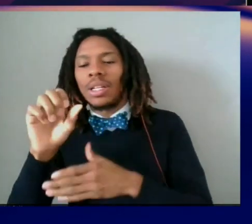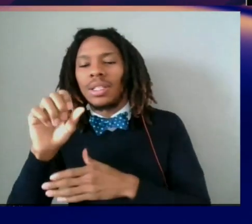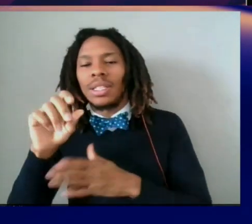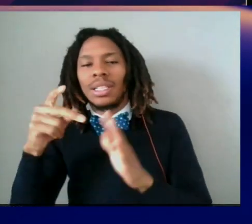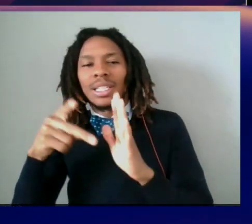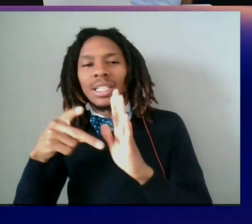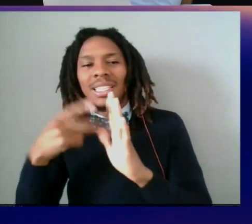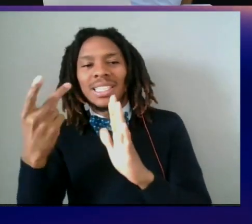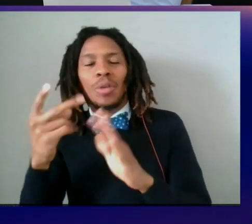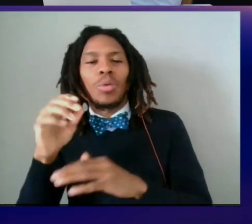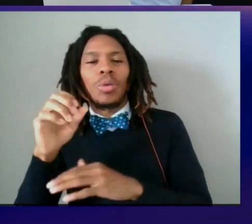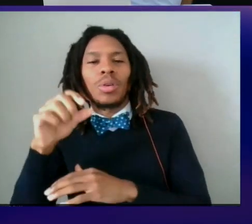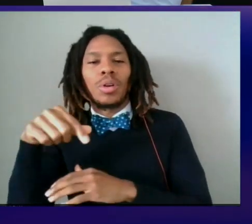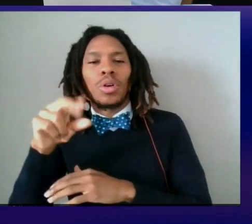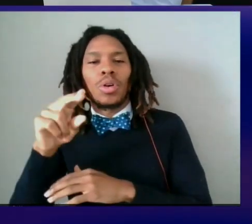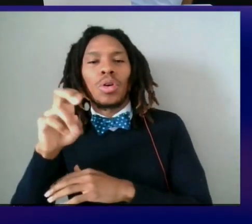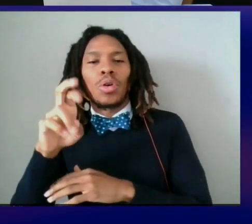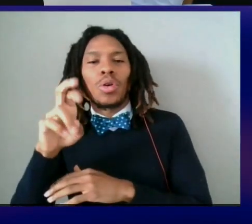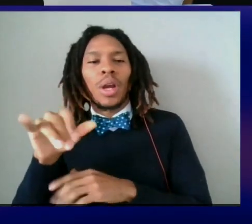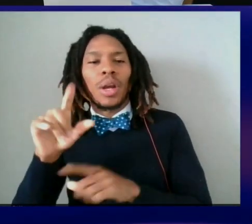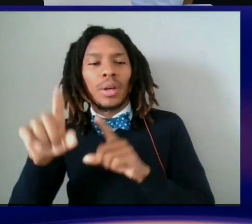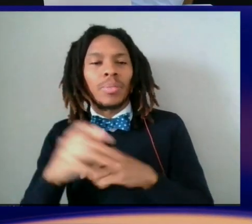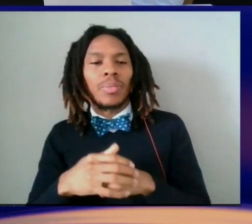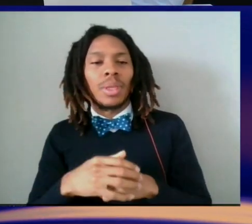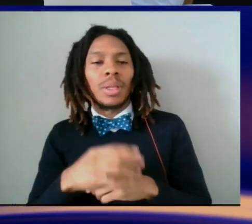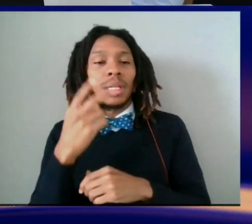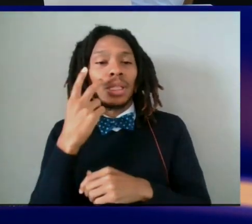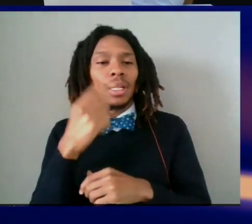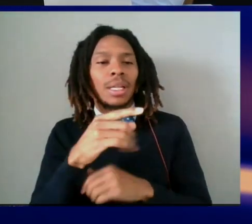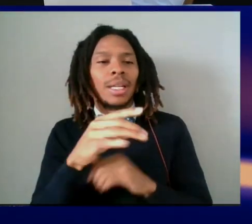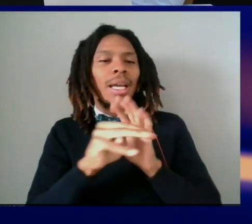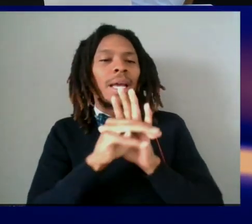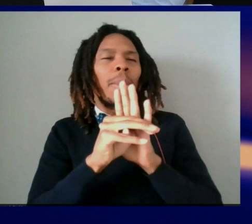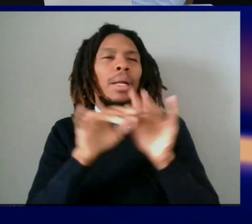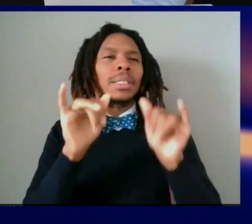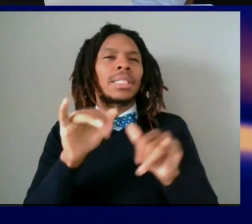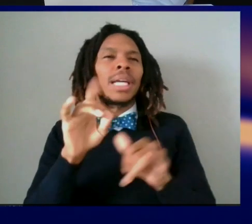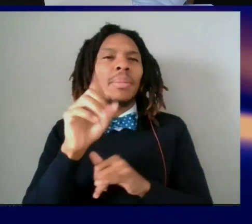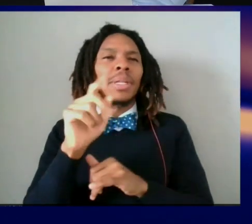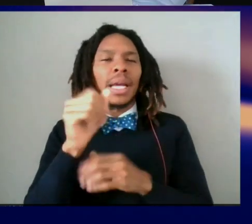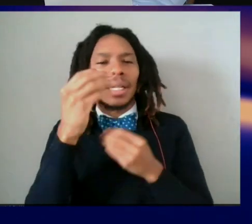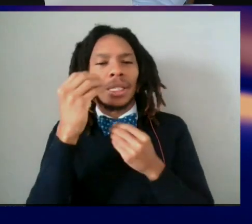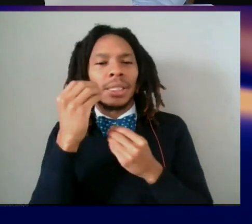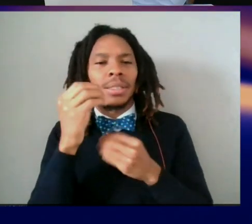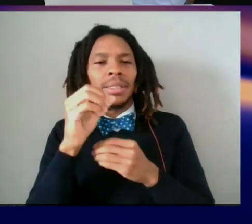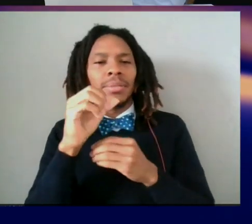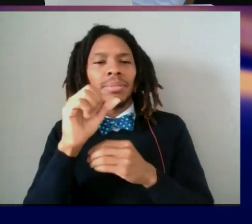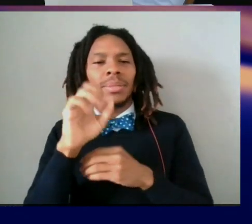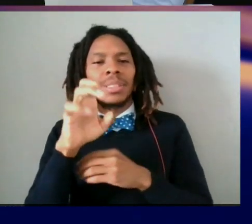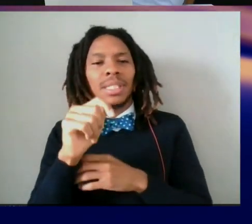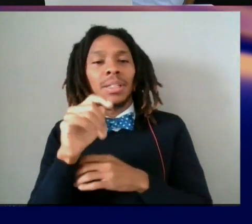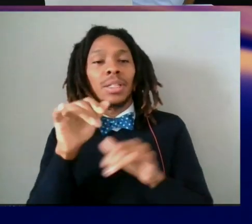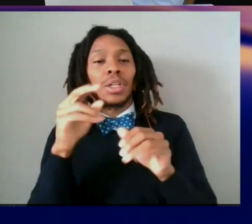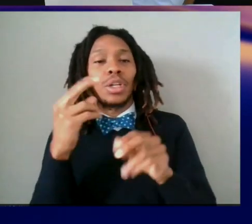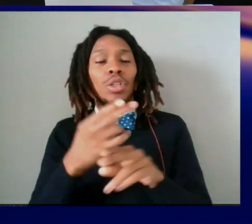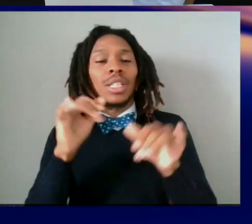What we're showing here is, we've sort of modeled same dataset in QuickSight using the same SQL that we showed in the previous kind of demo,